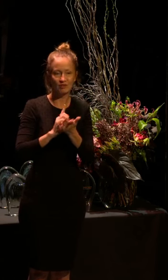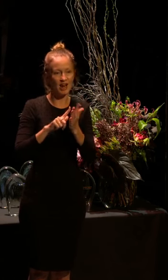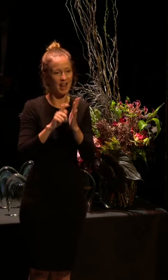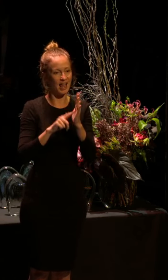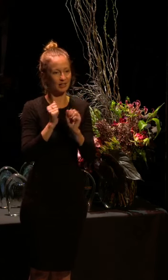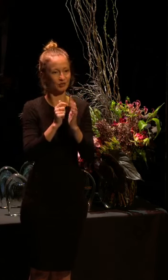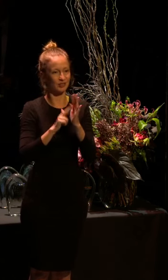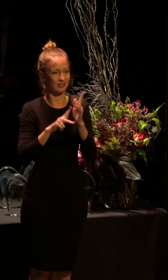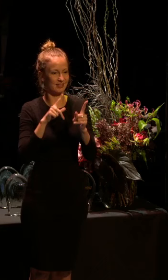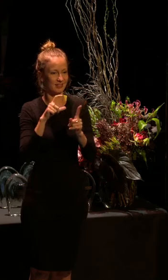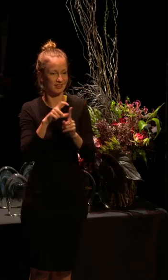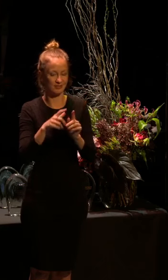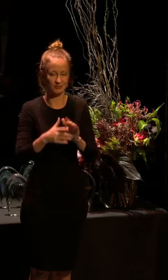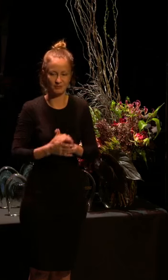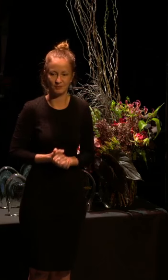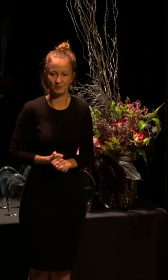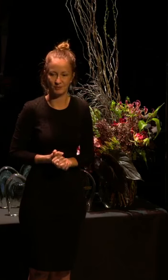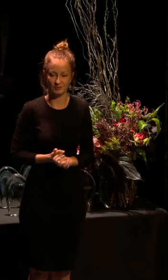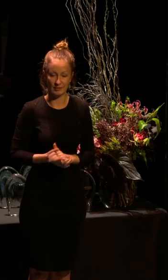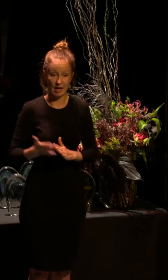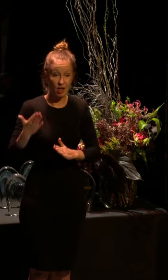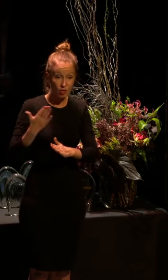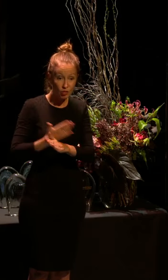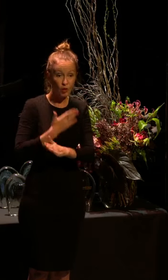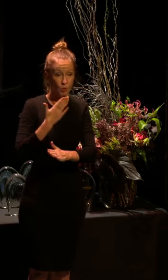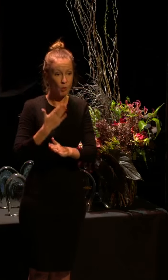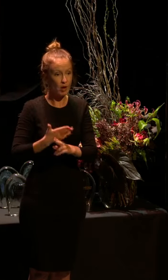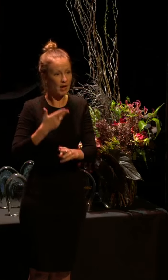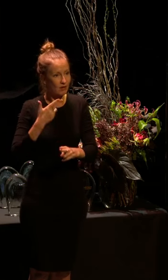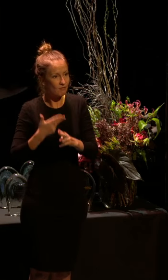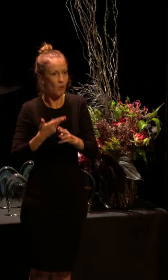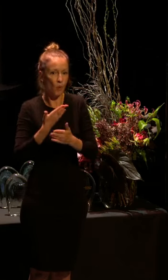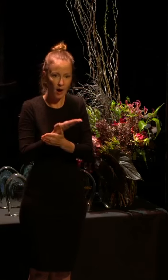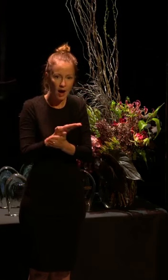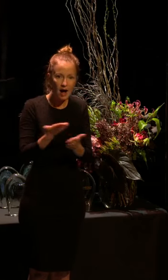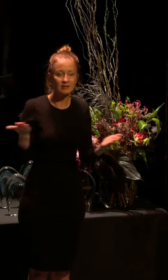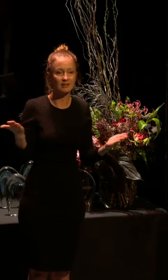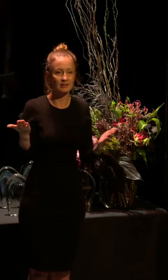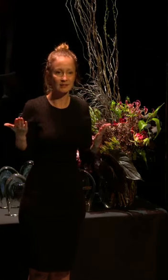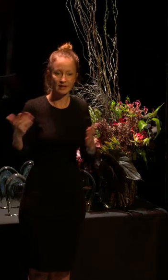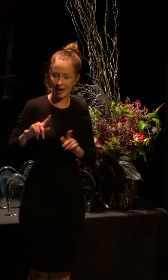Working with us and within us on behalf of all of us.